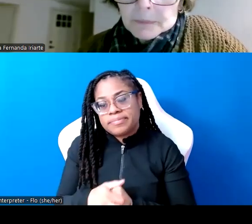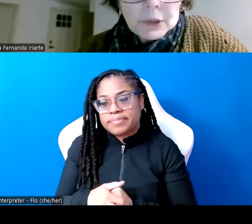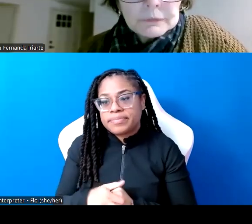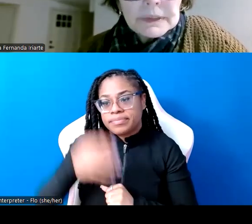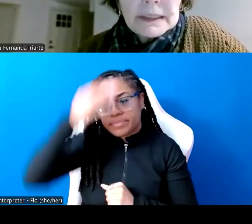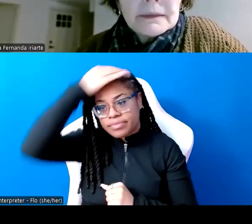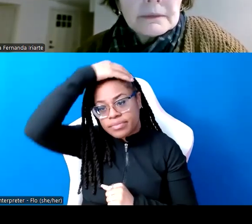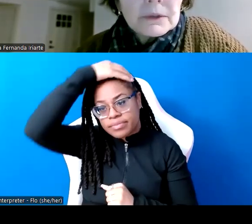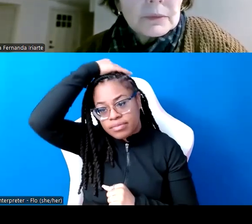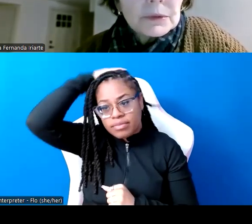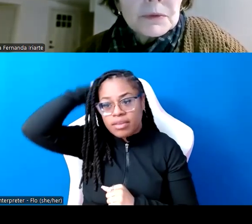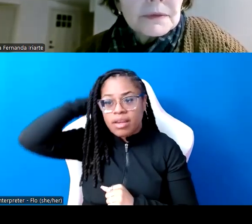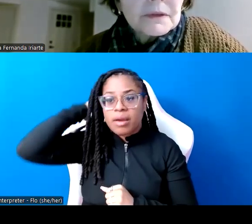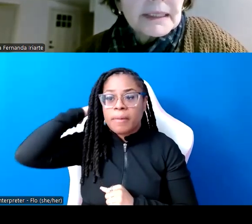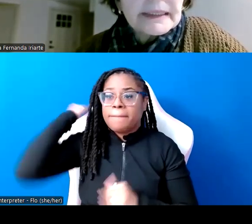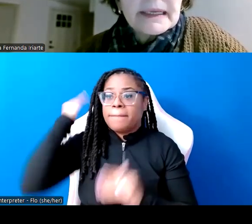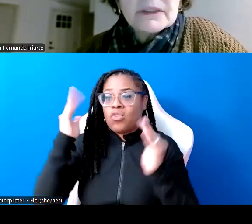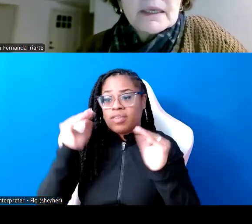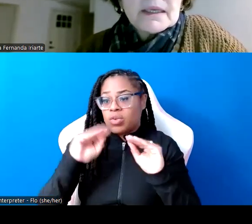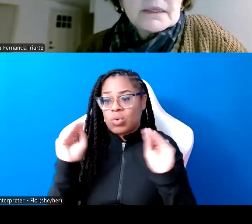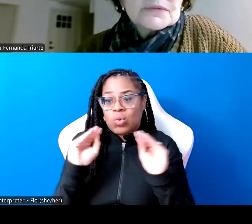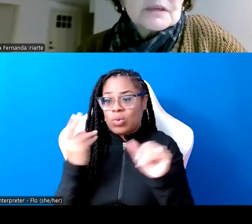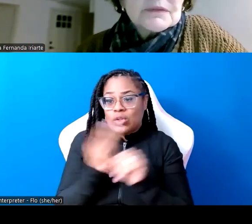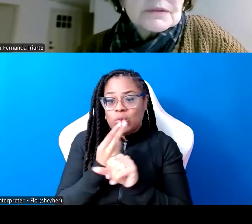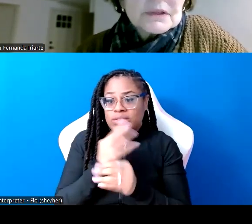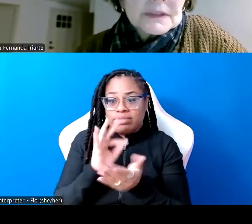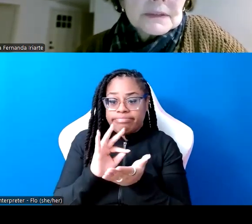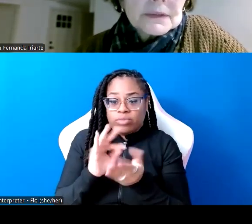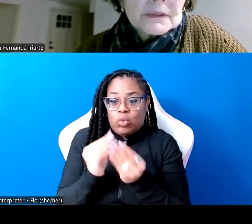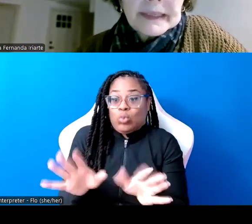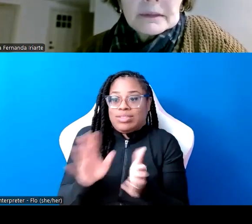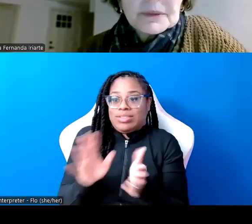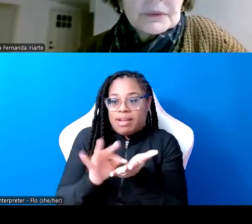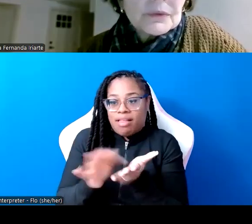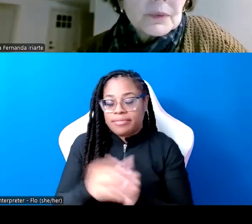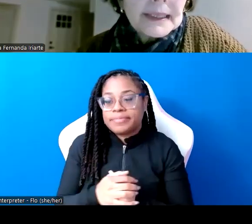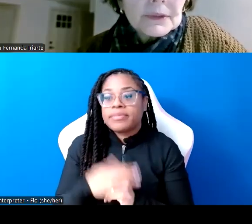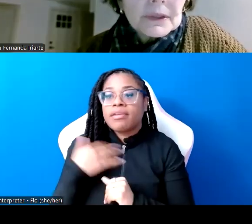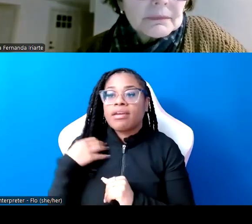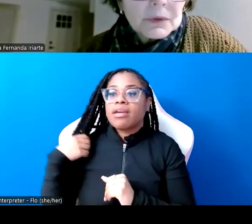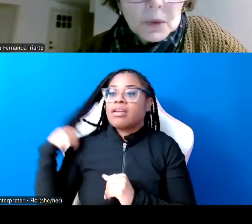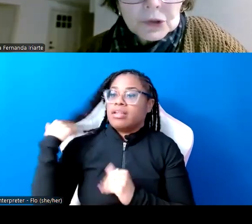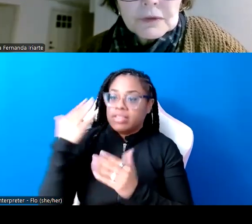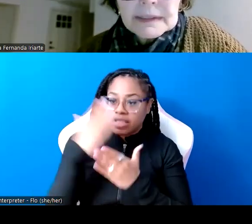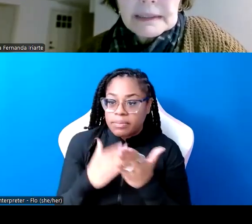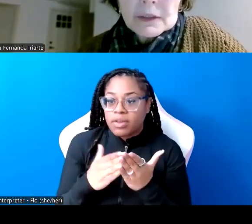but hopefully no one loses their Medi-Cal. So some of the services that are available through the waiver are the ones you see here.